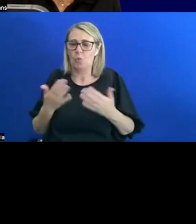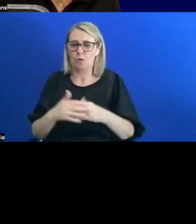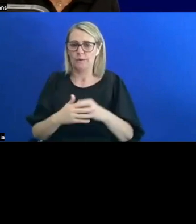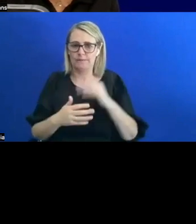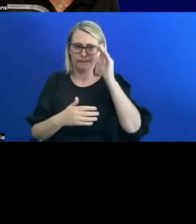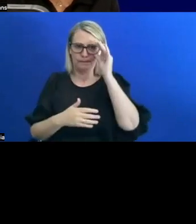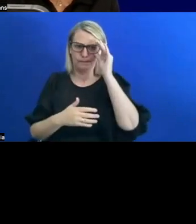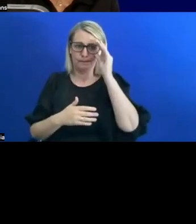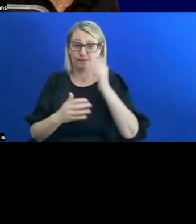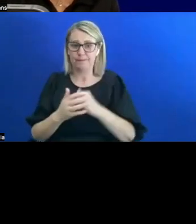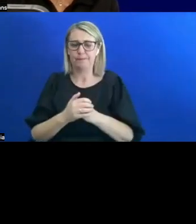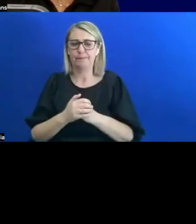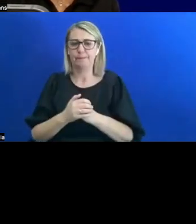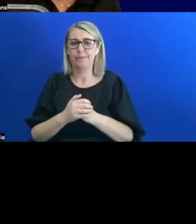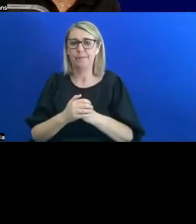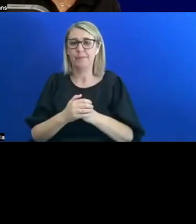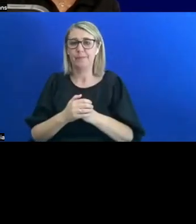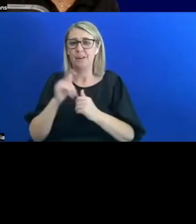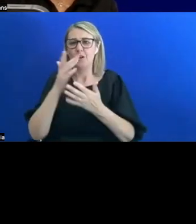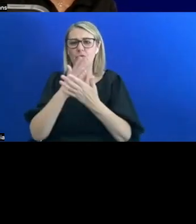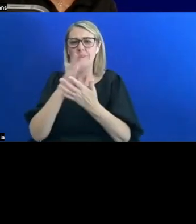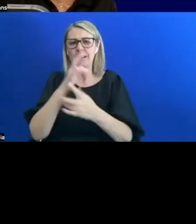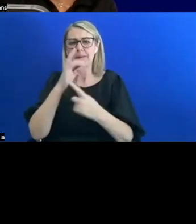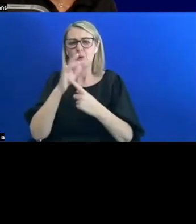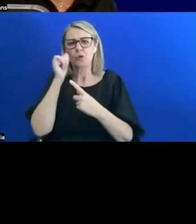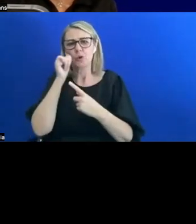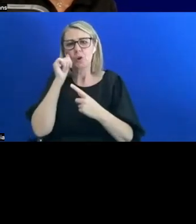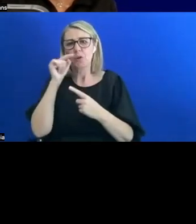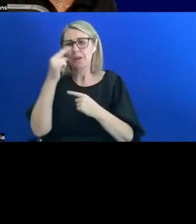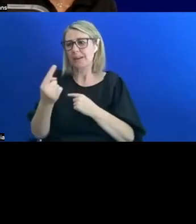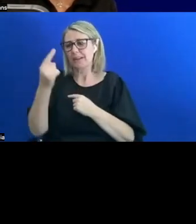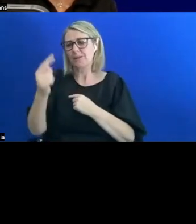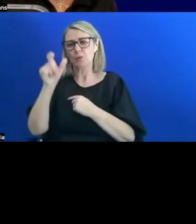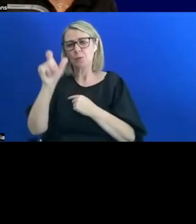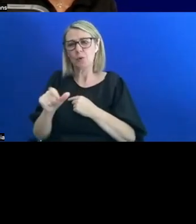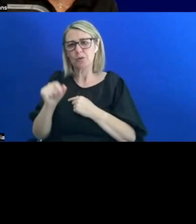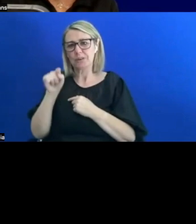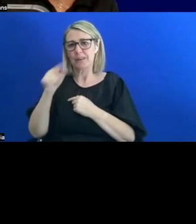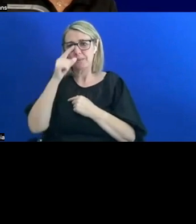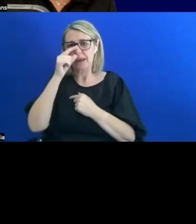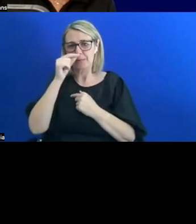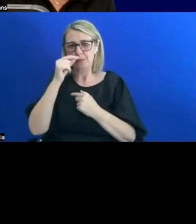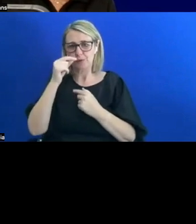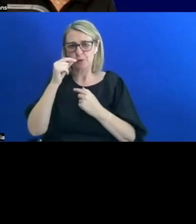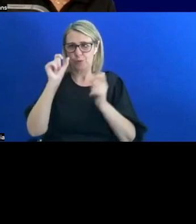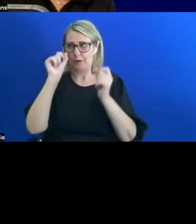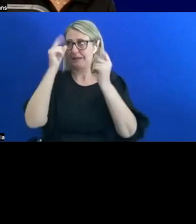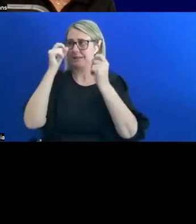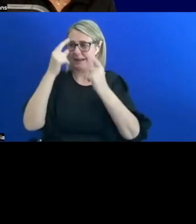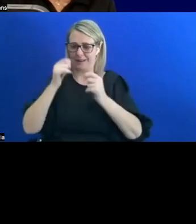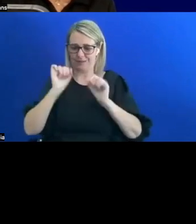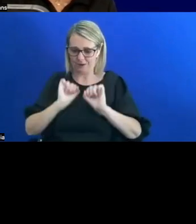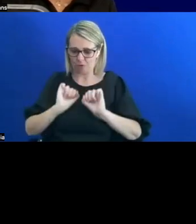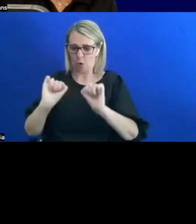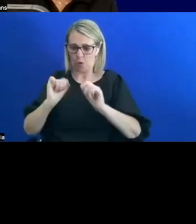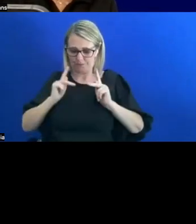In addition, it's really important to know, is that the individual's ability to read their own physical signs and emotional states